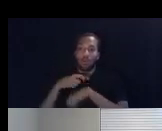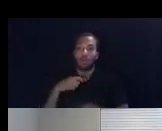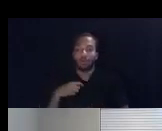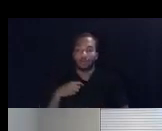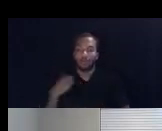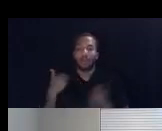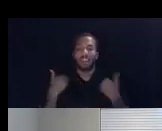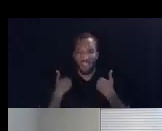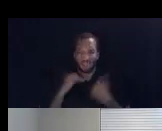for other benefits.